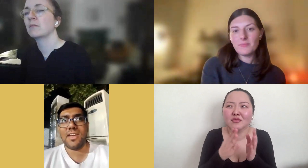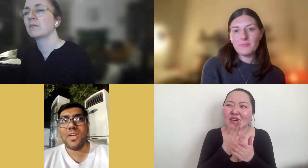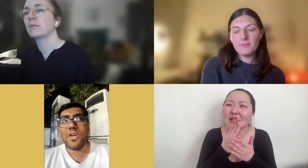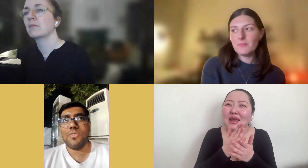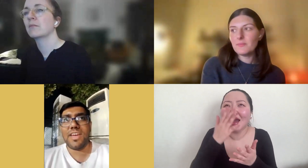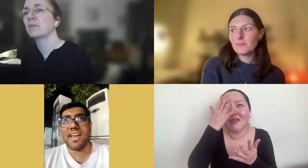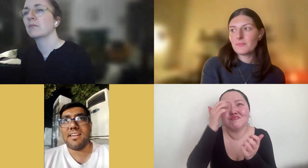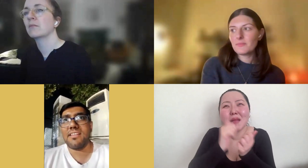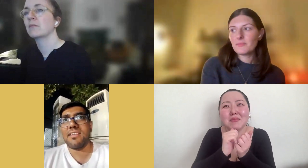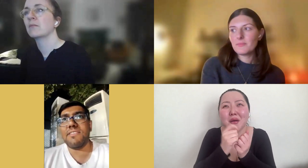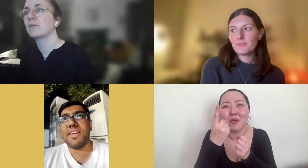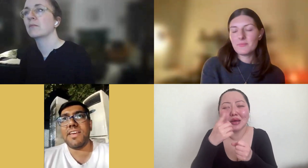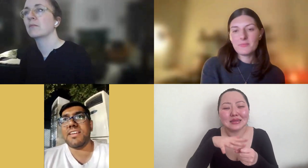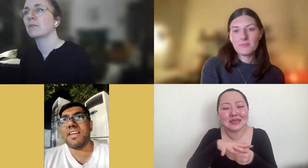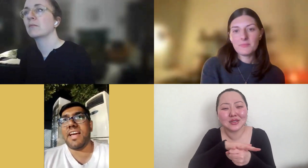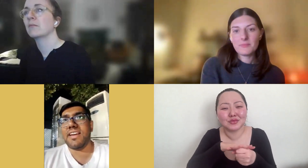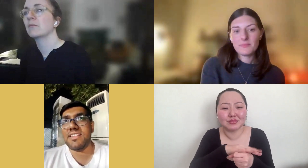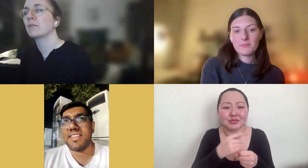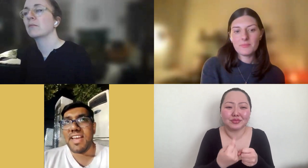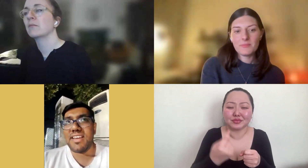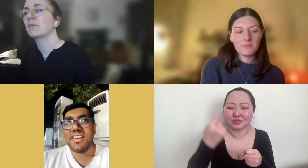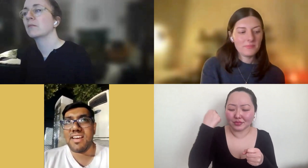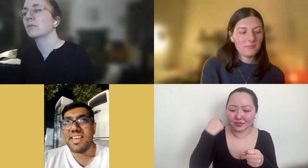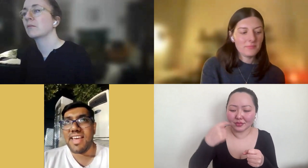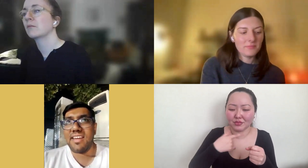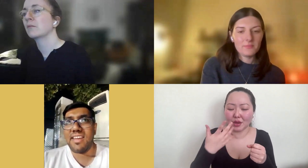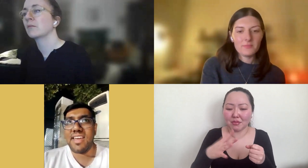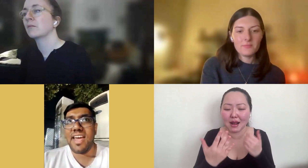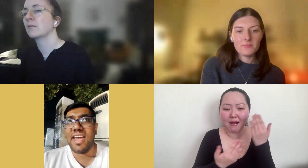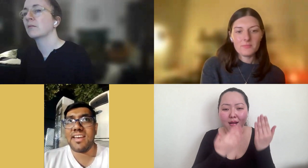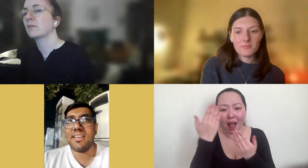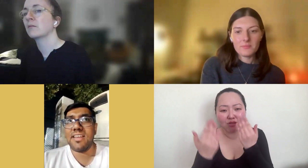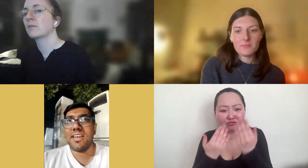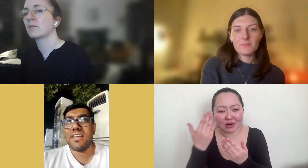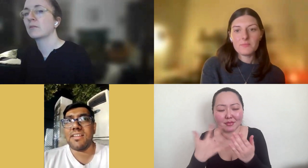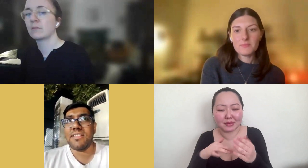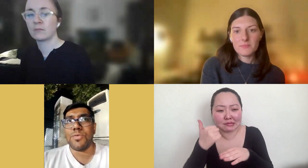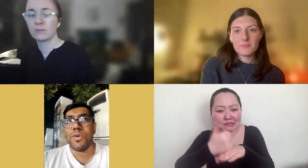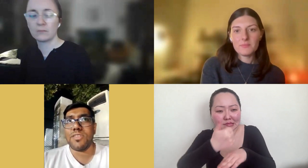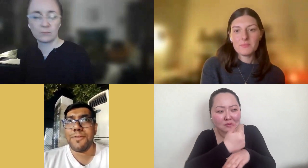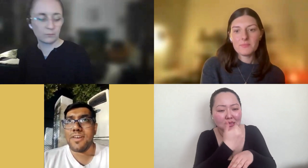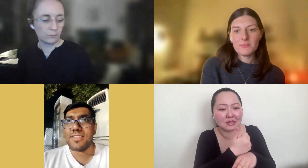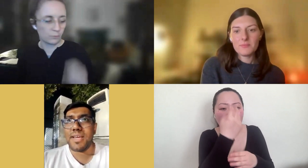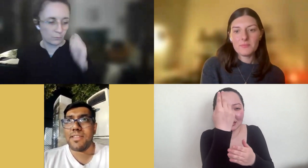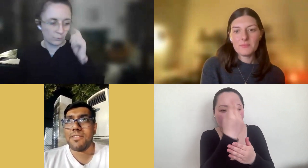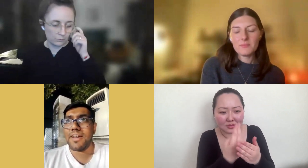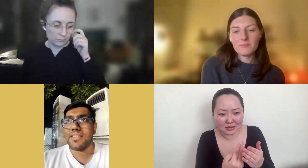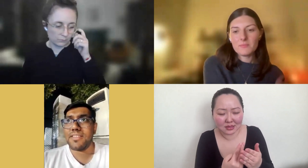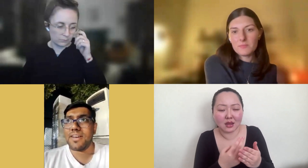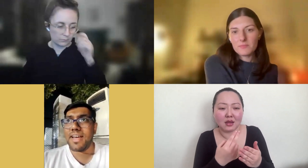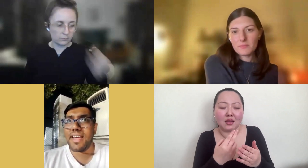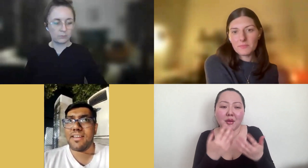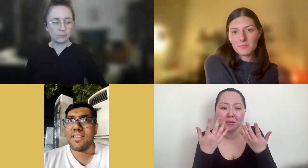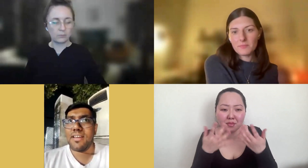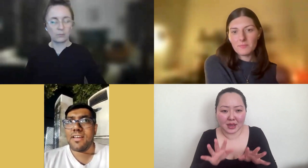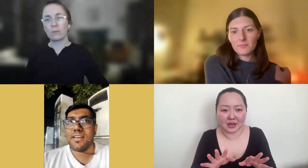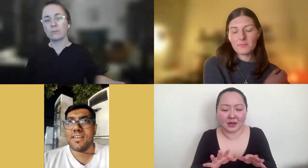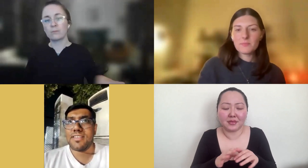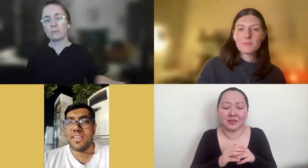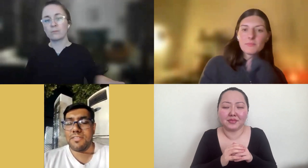where we had designed a gallery and this was the first time that the father had - the father had a